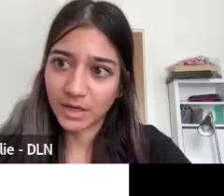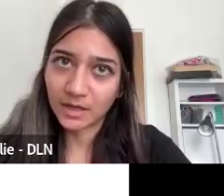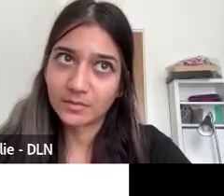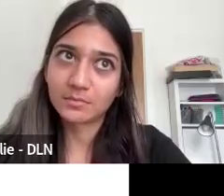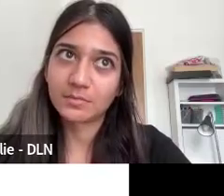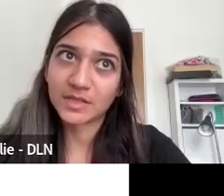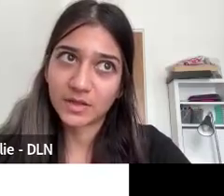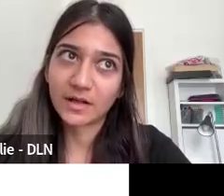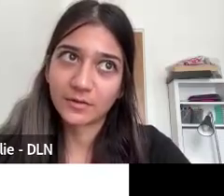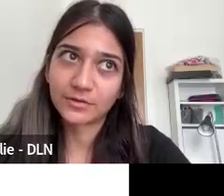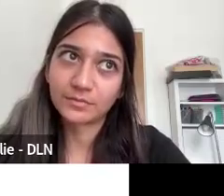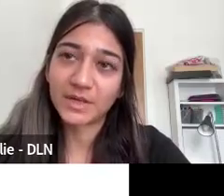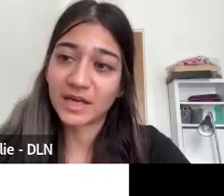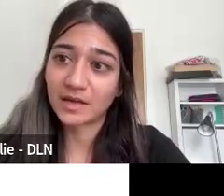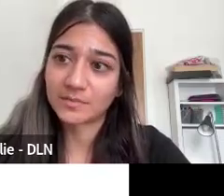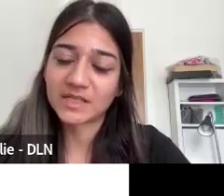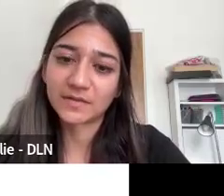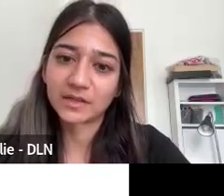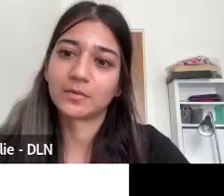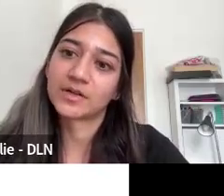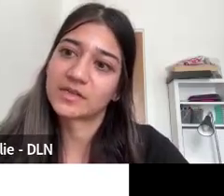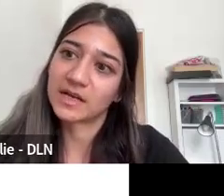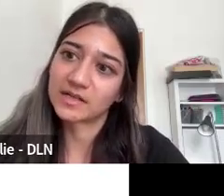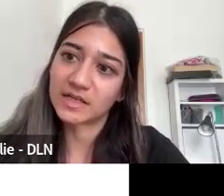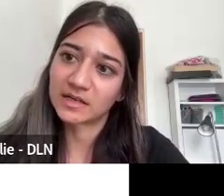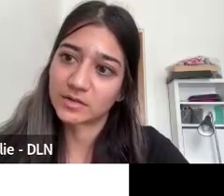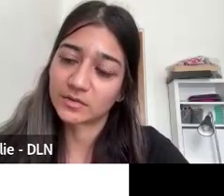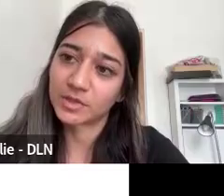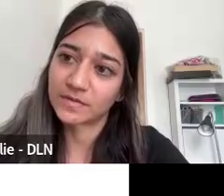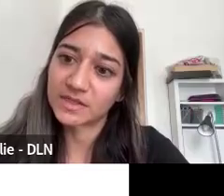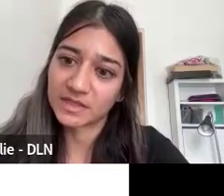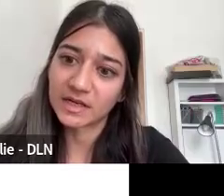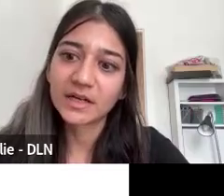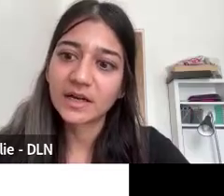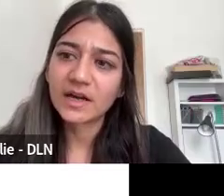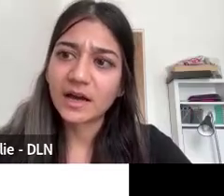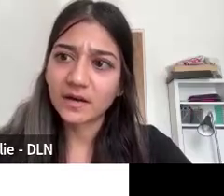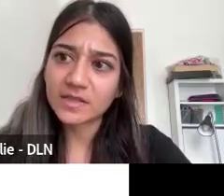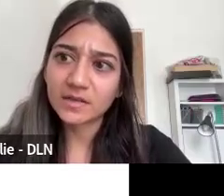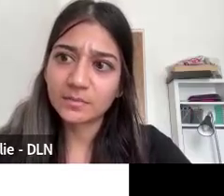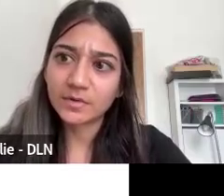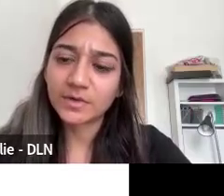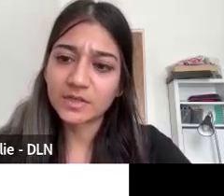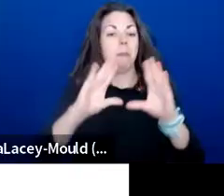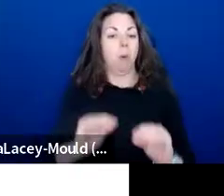where my mental health became significantly worse, and I had to take an interruption of study. I got some reasonable